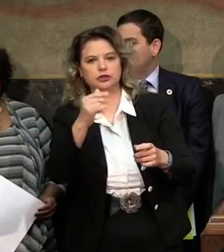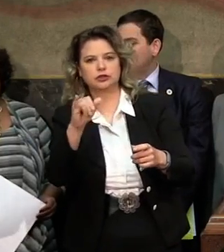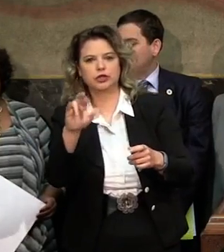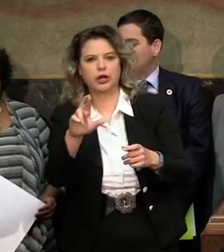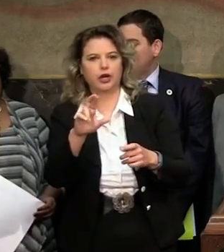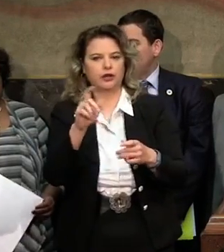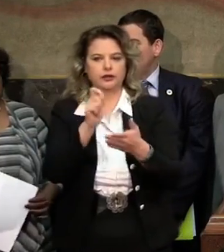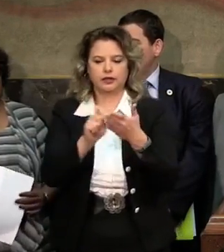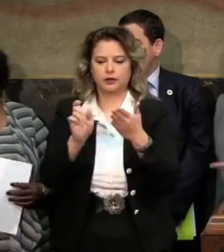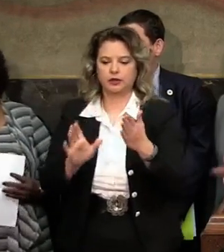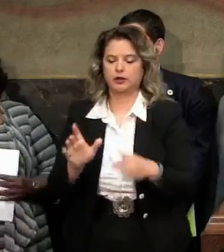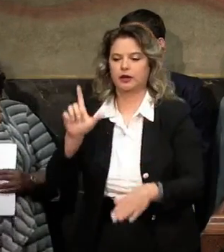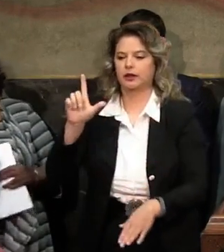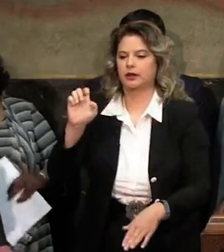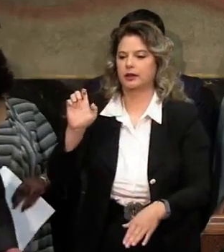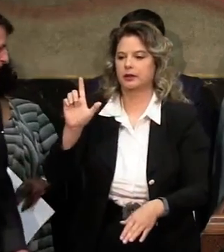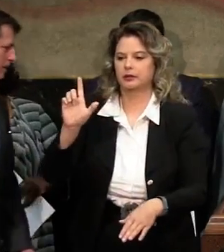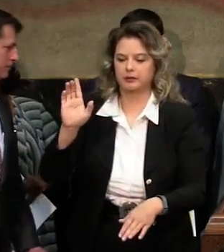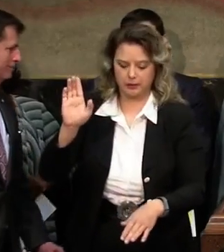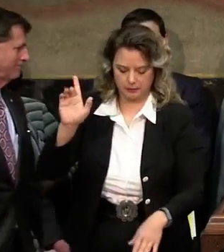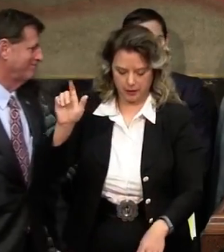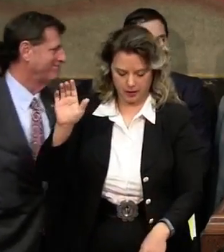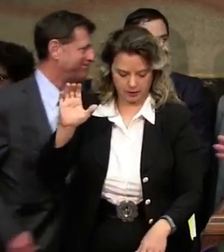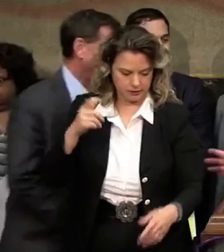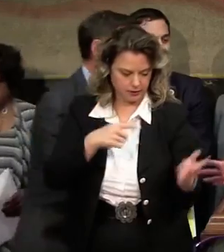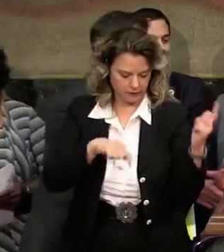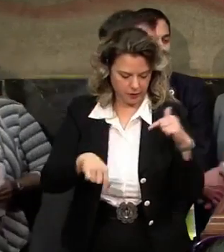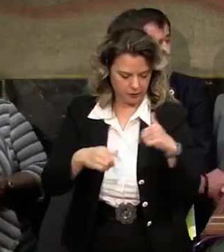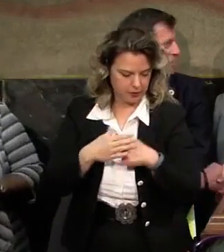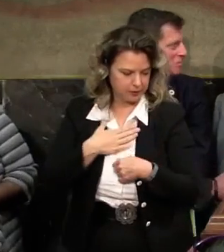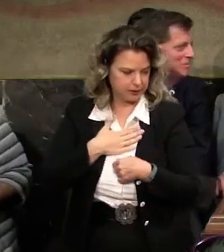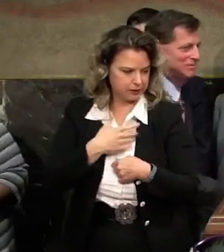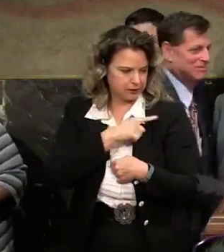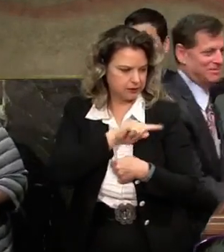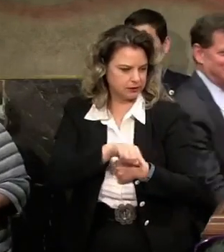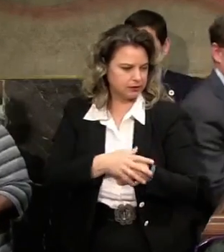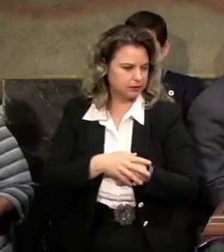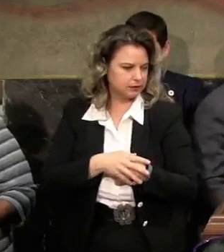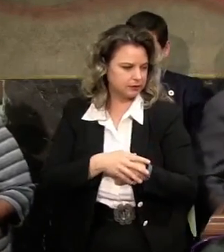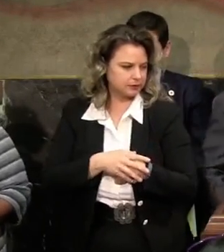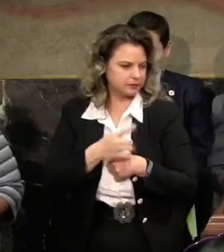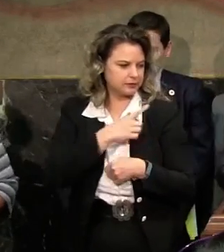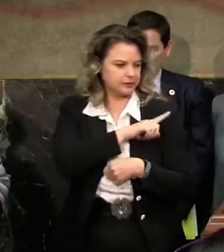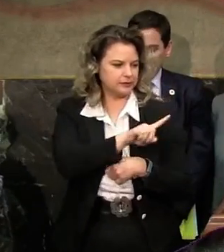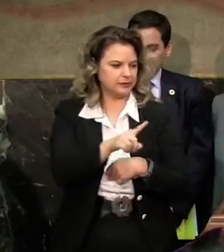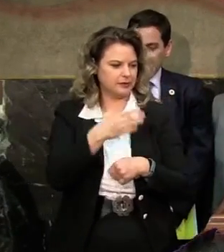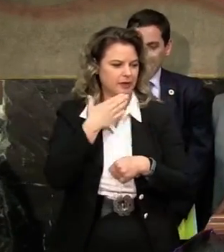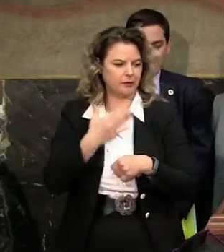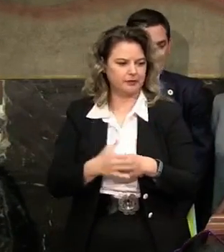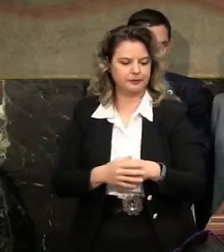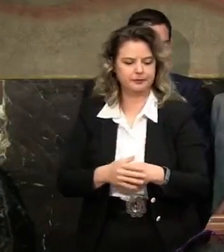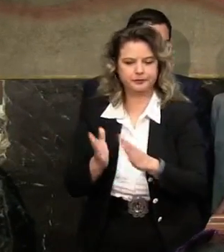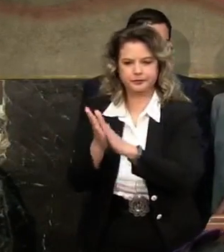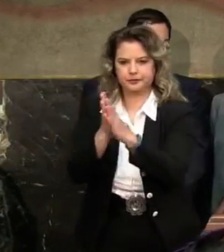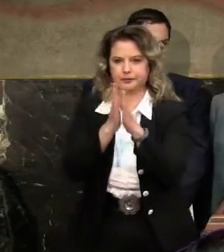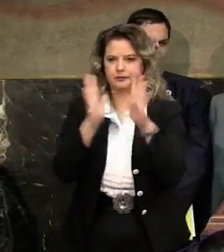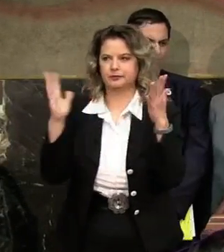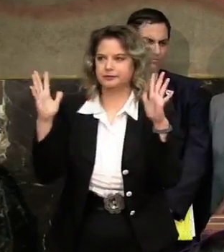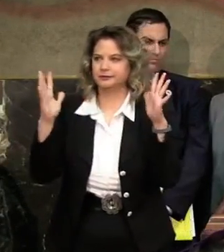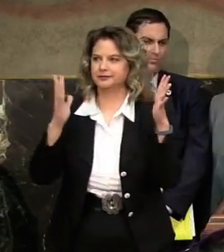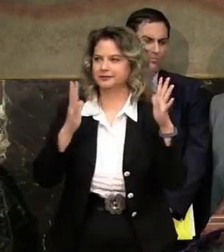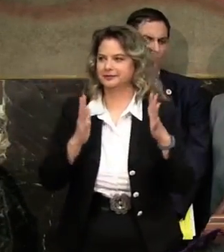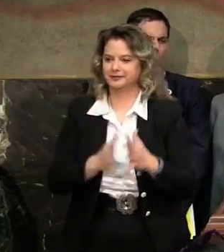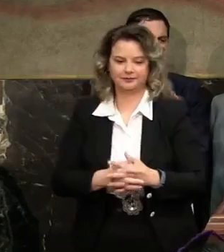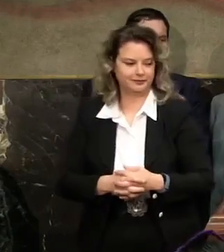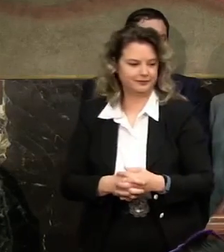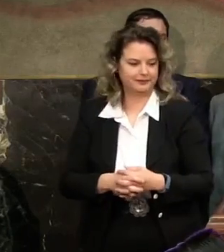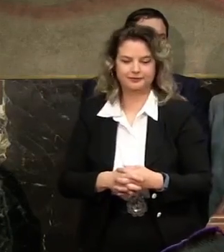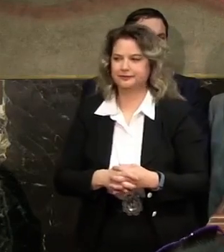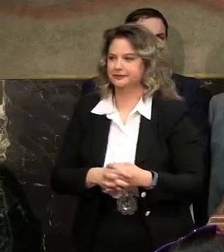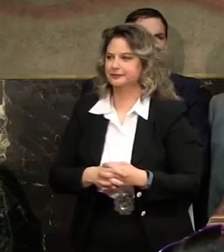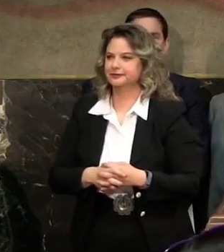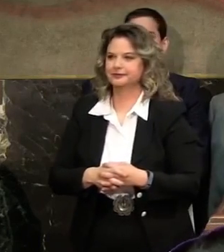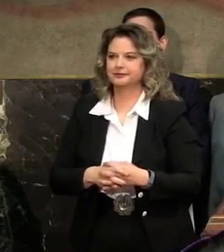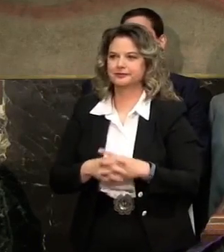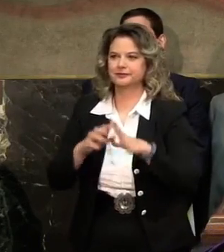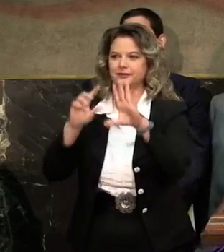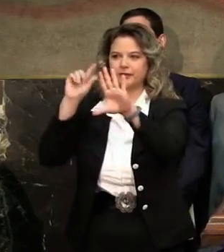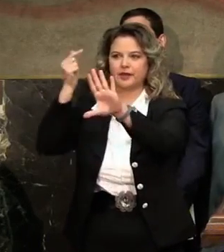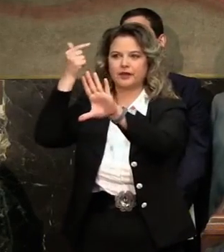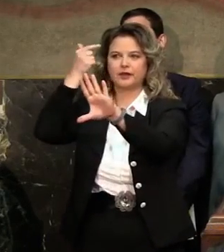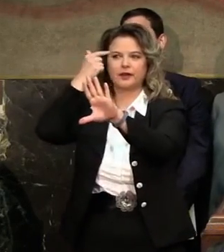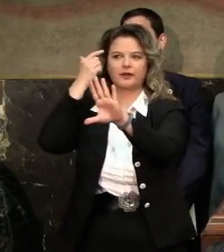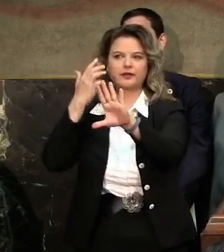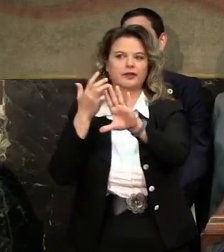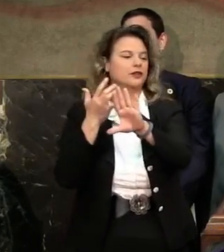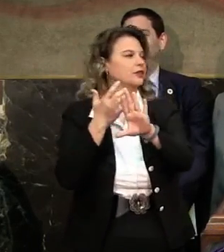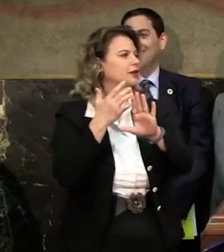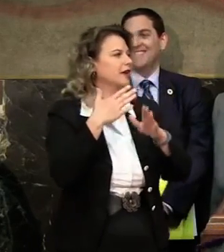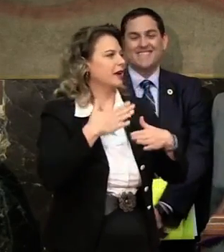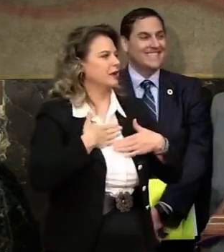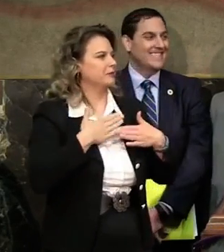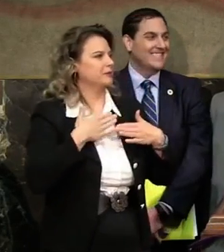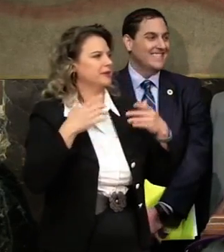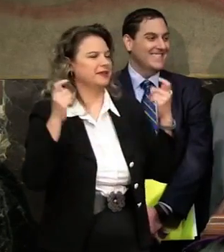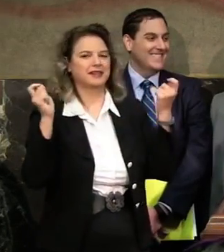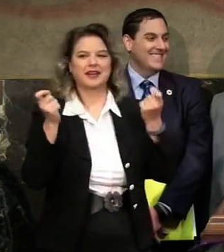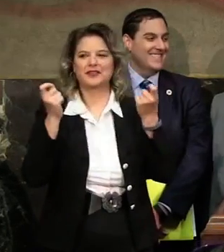come forward I appreciate that good is